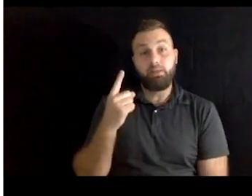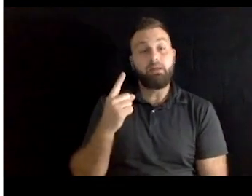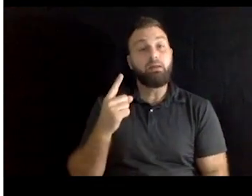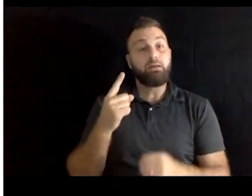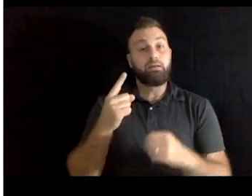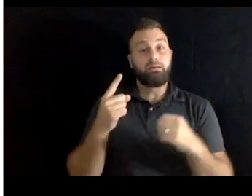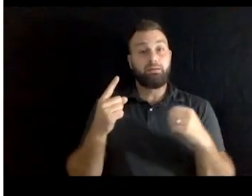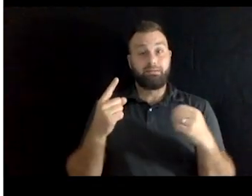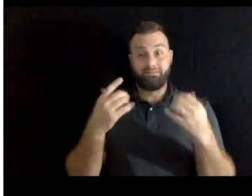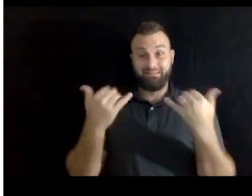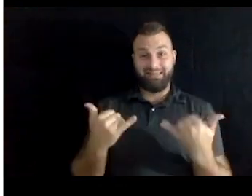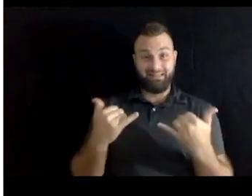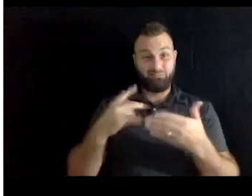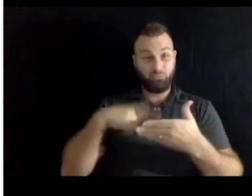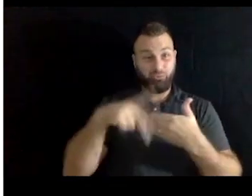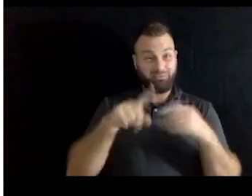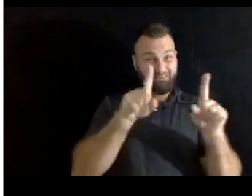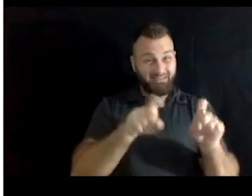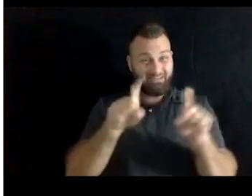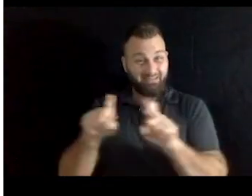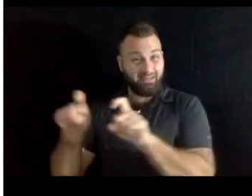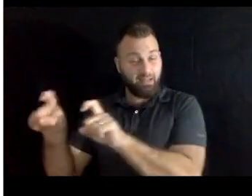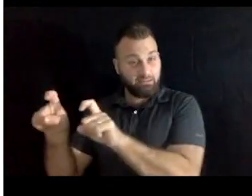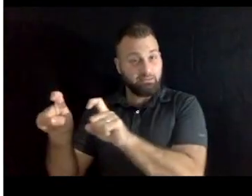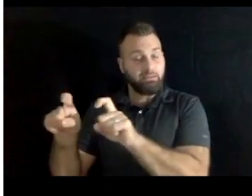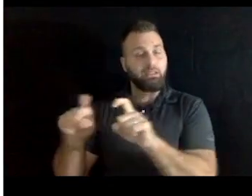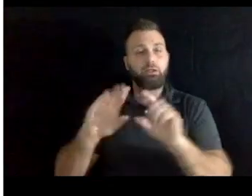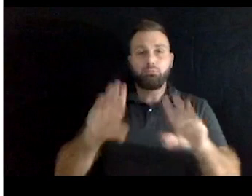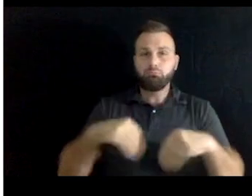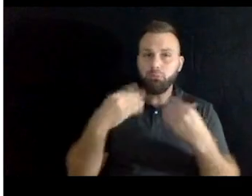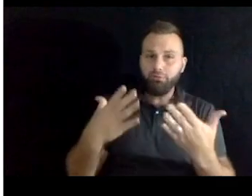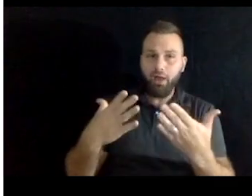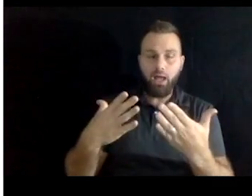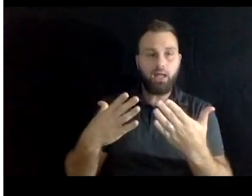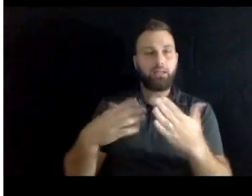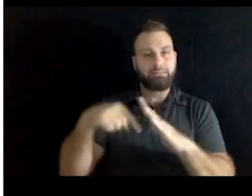that provide intensive customized services are the ones that tend to